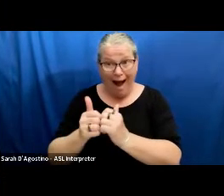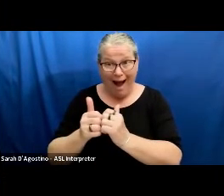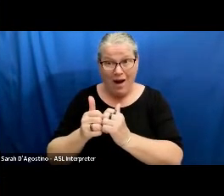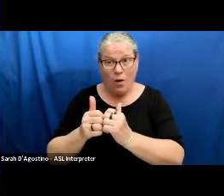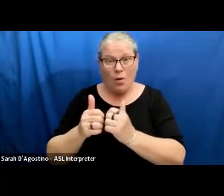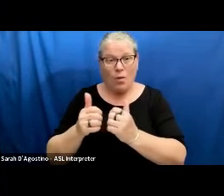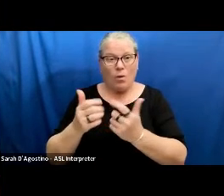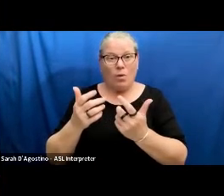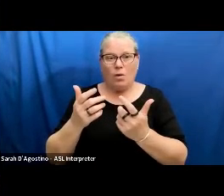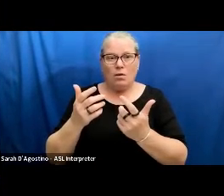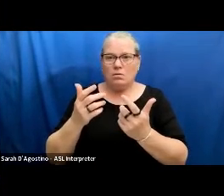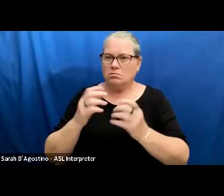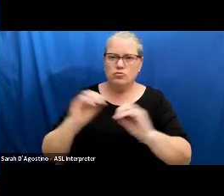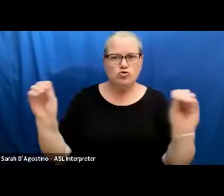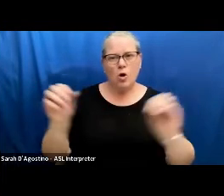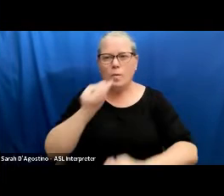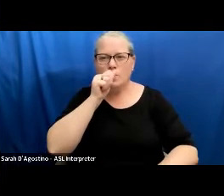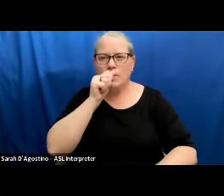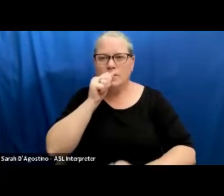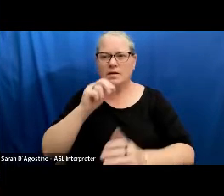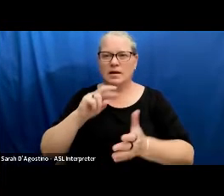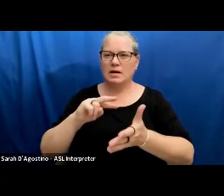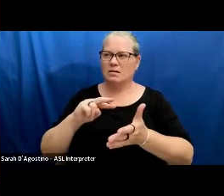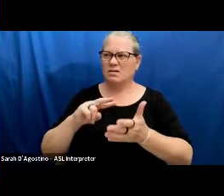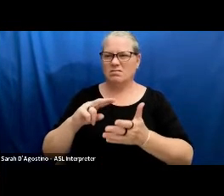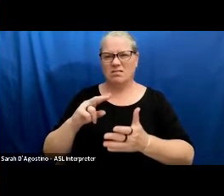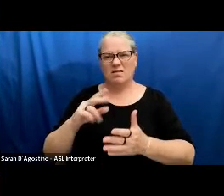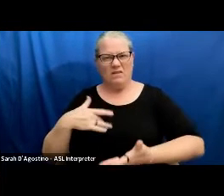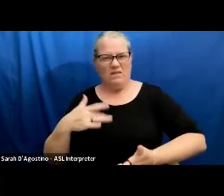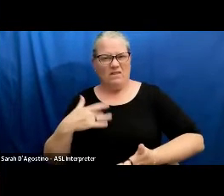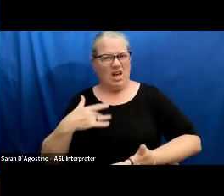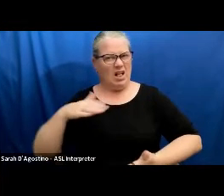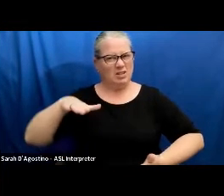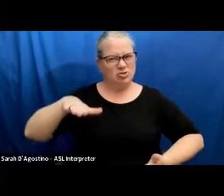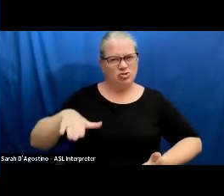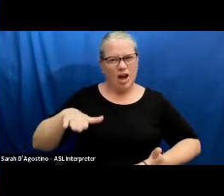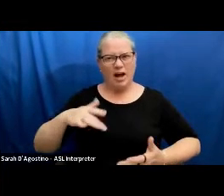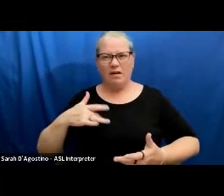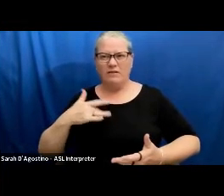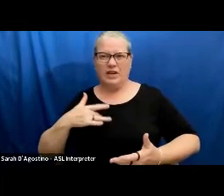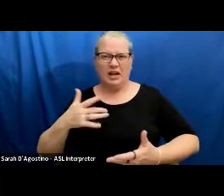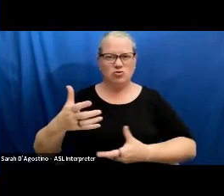it implies that they're childlike it implies that they're not to be trusted it also implies that